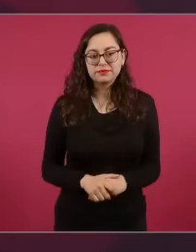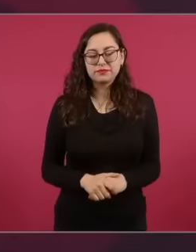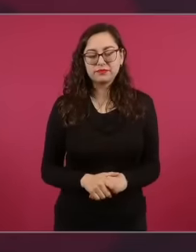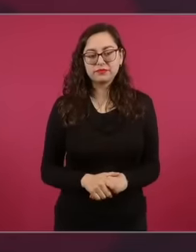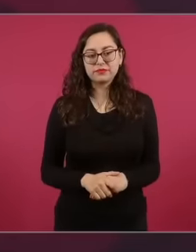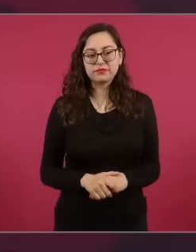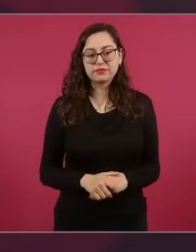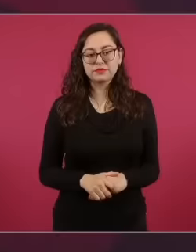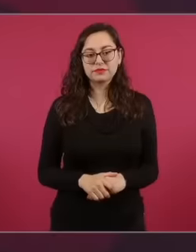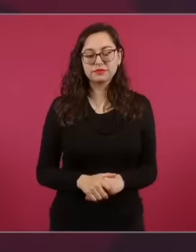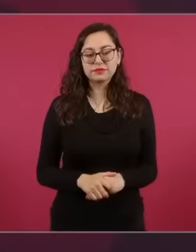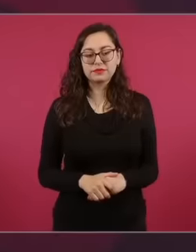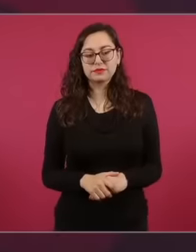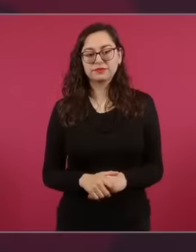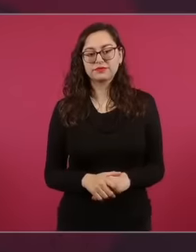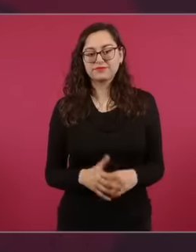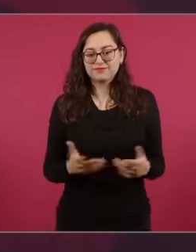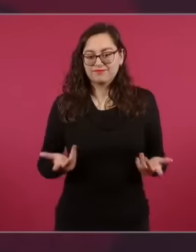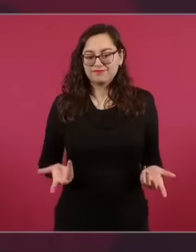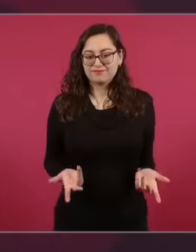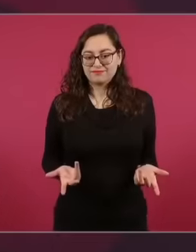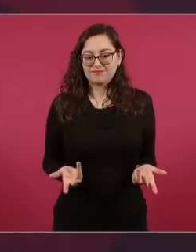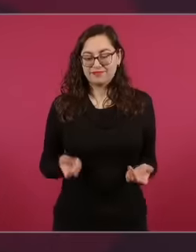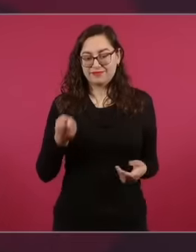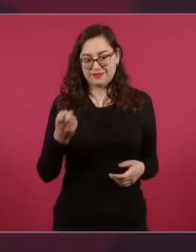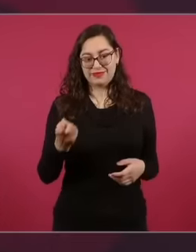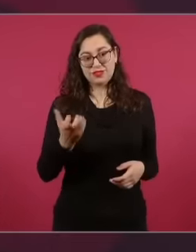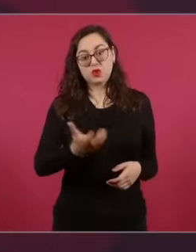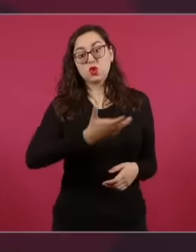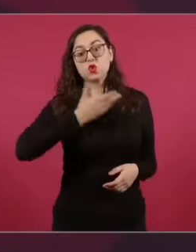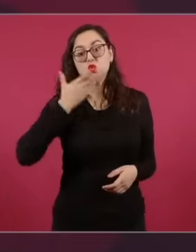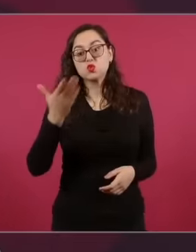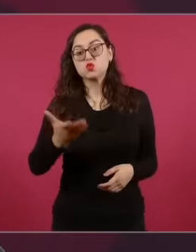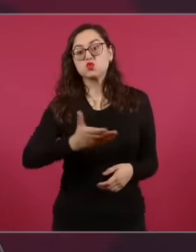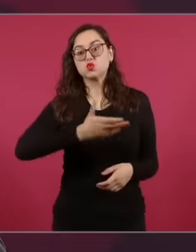then that neoliberal policy